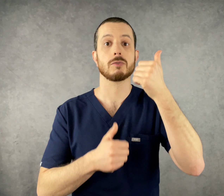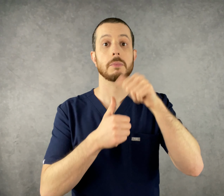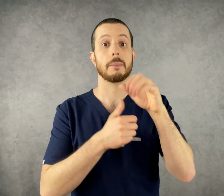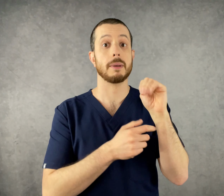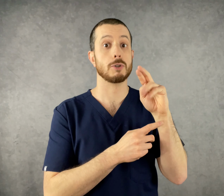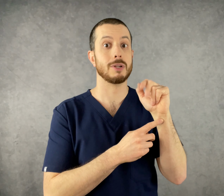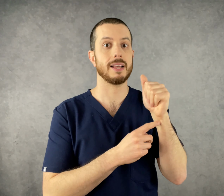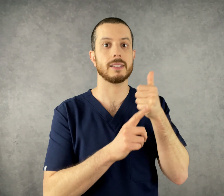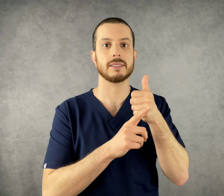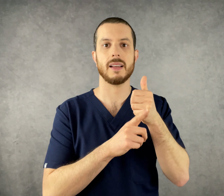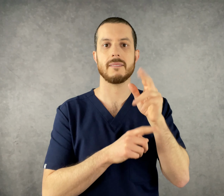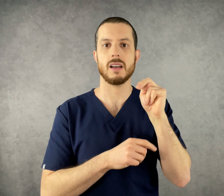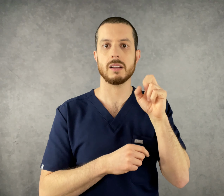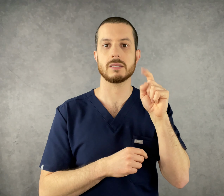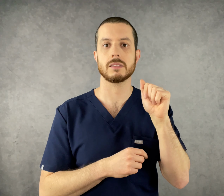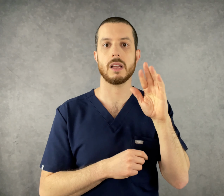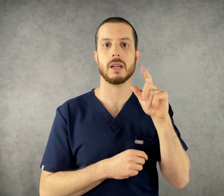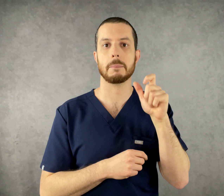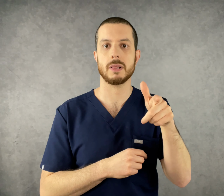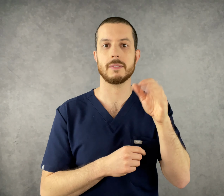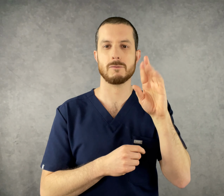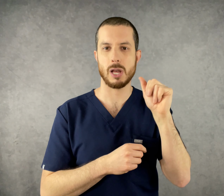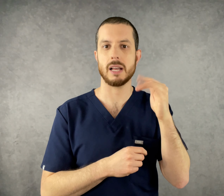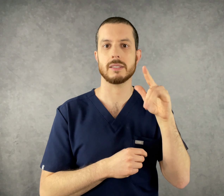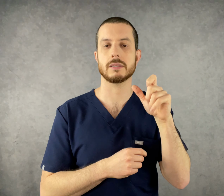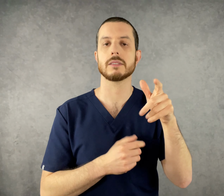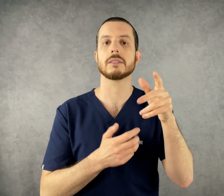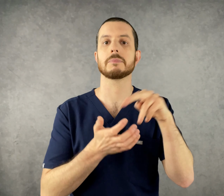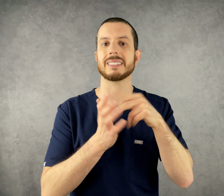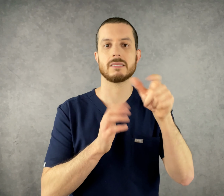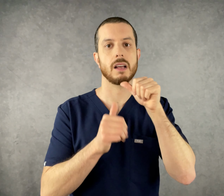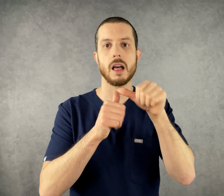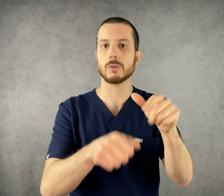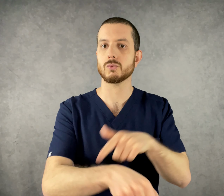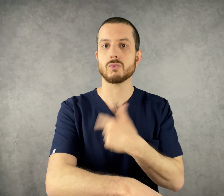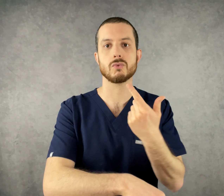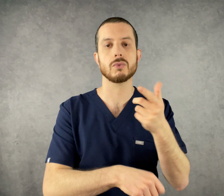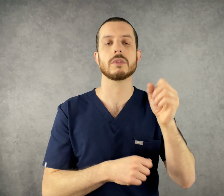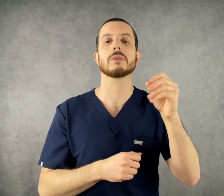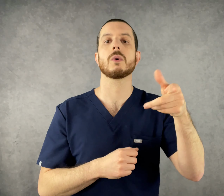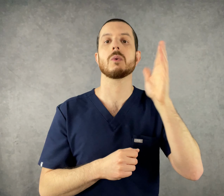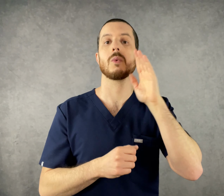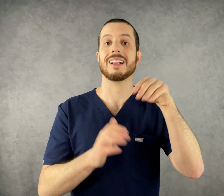Now, remember mRNA is unstable and fragile, which means it doesn't last long.